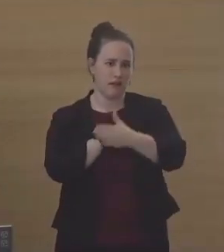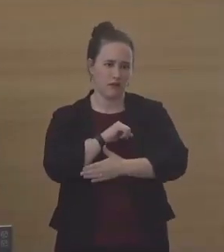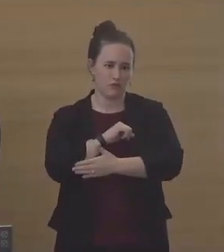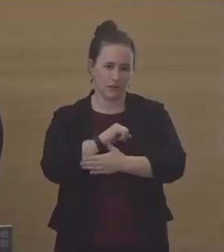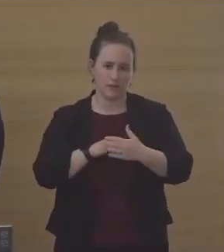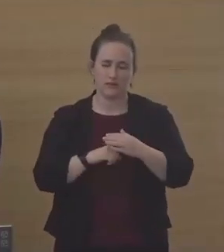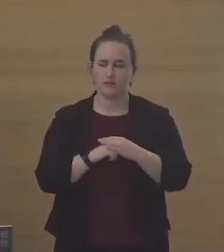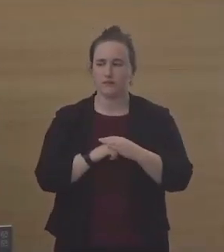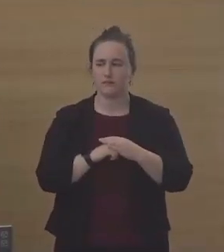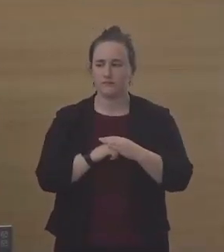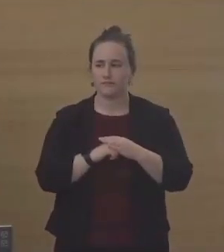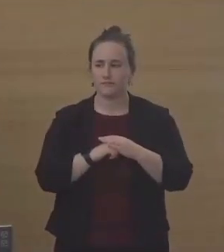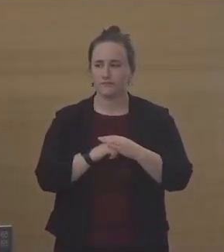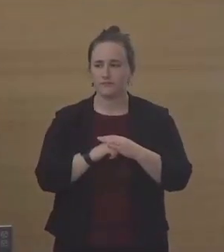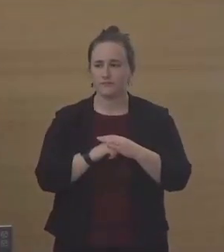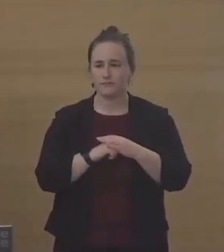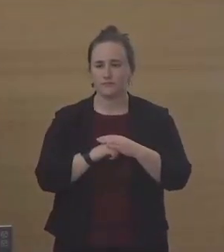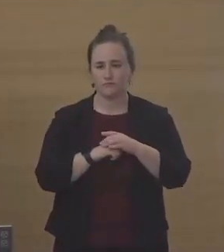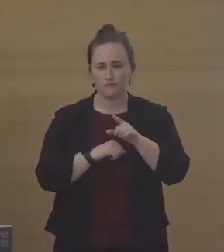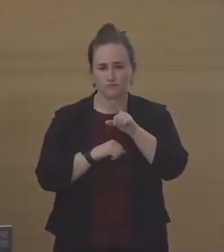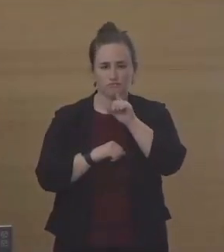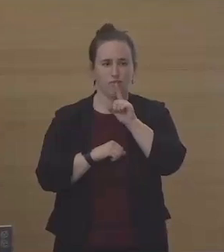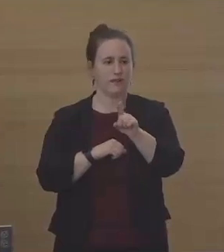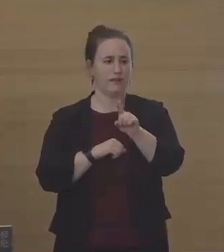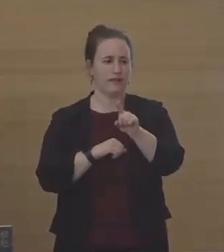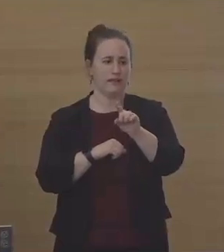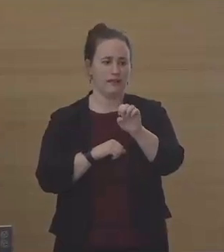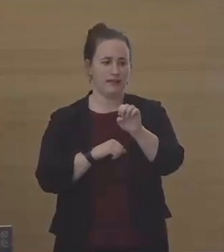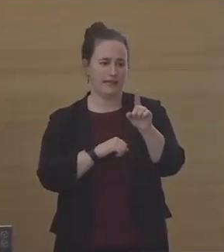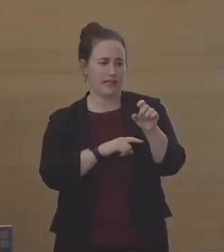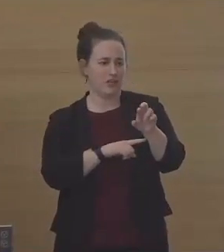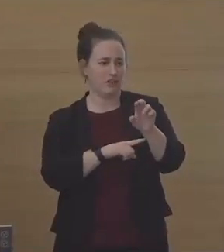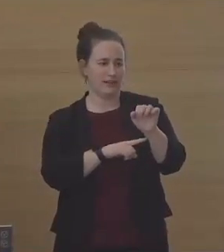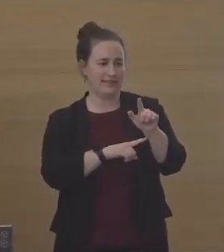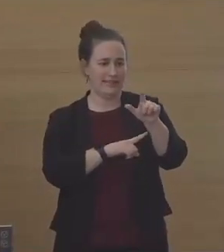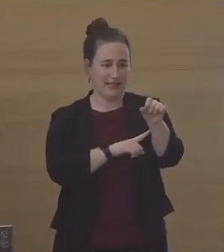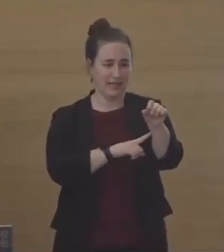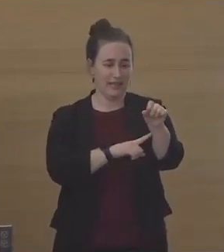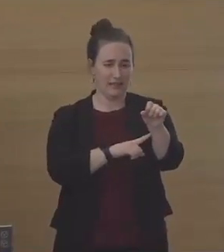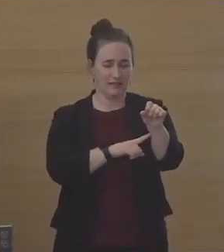They have really formed...